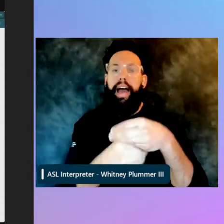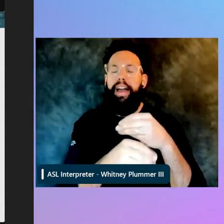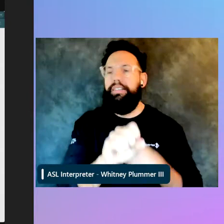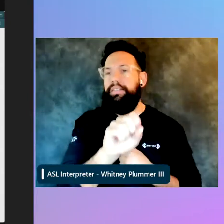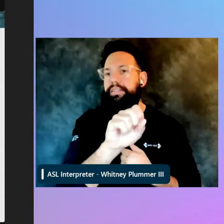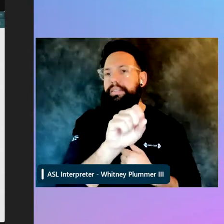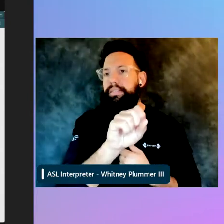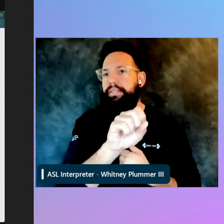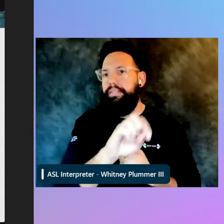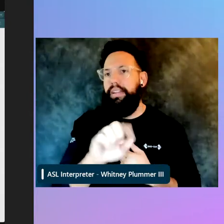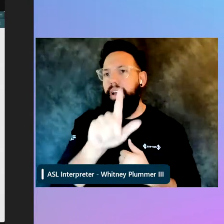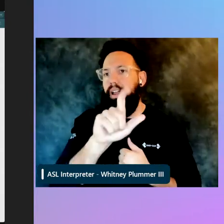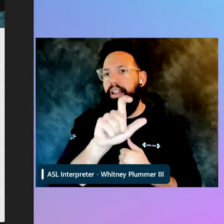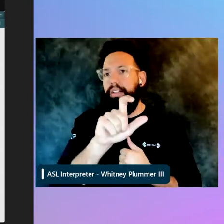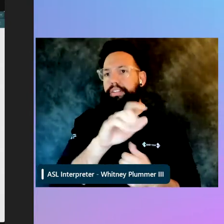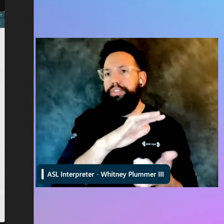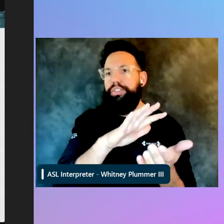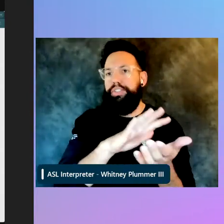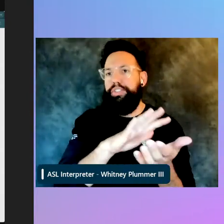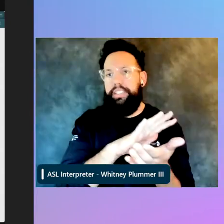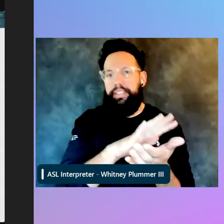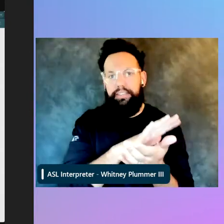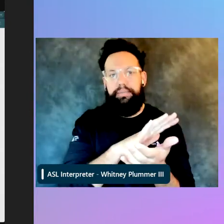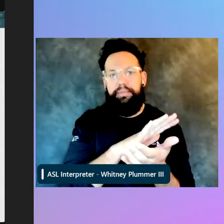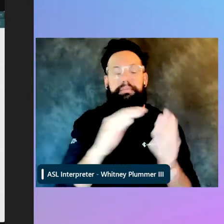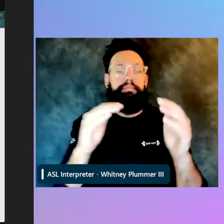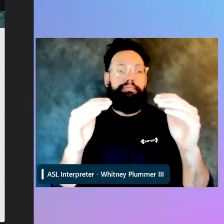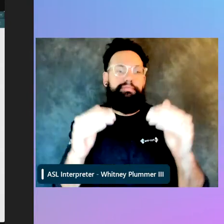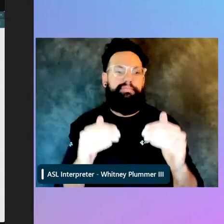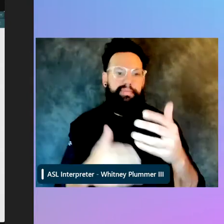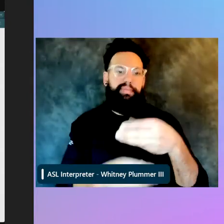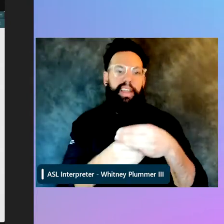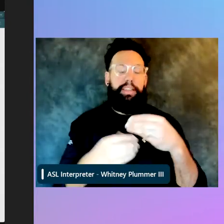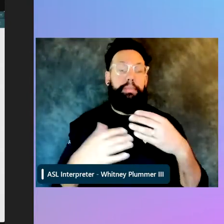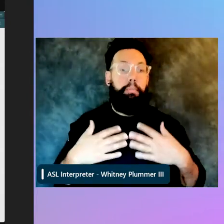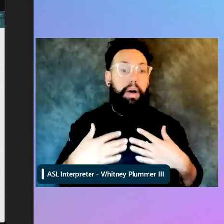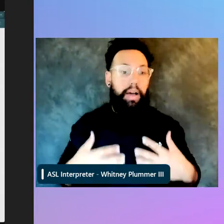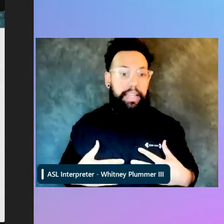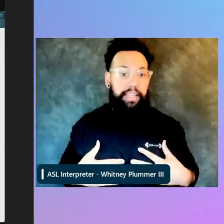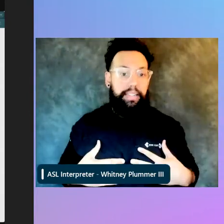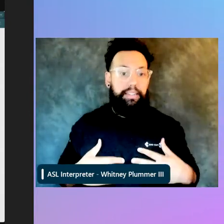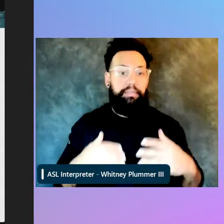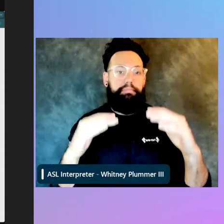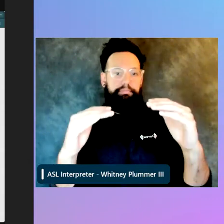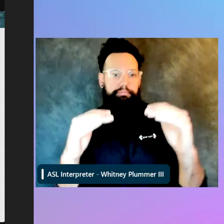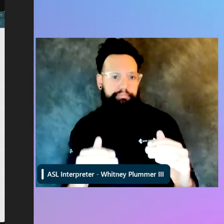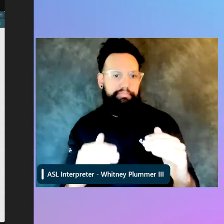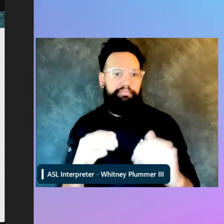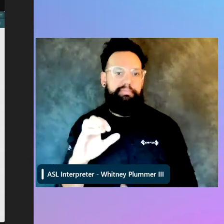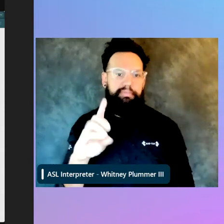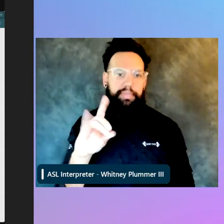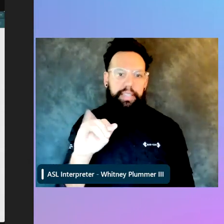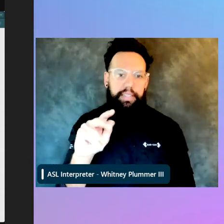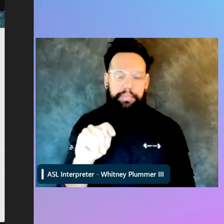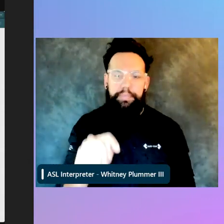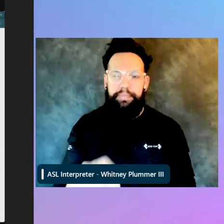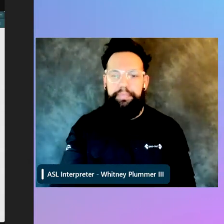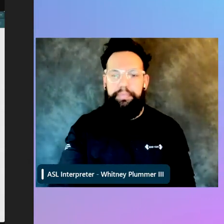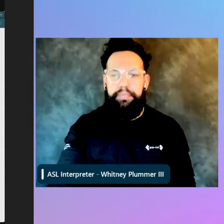to the body tag and adding in a header as where we're going to